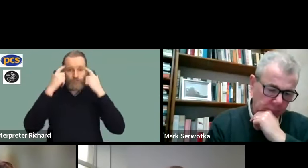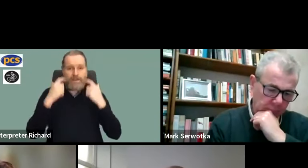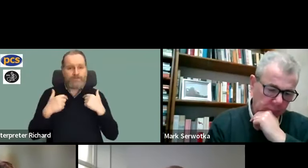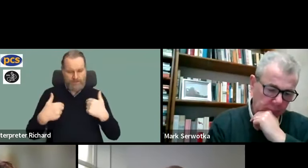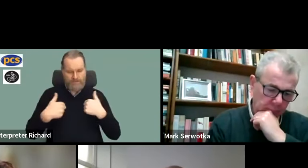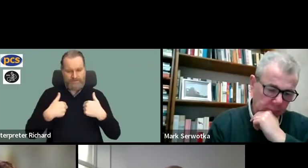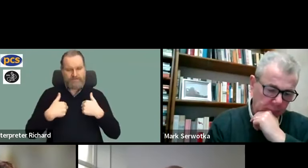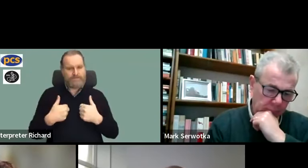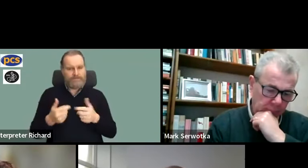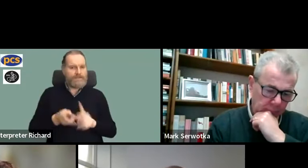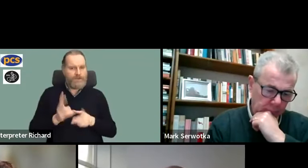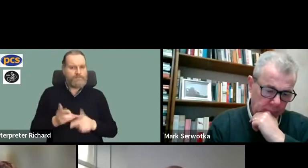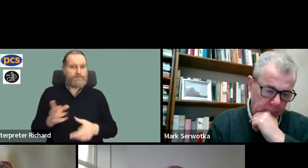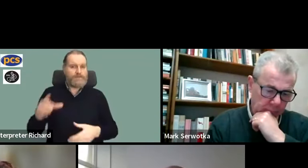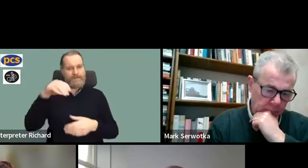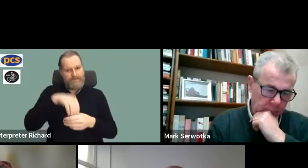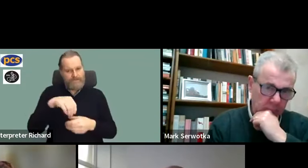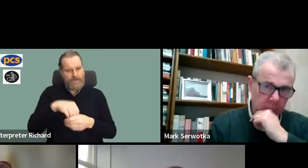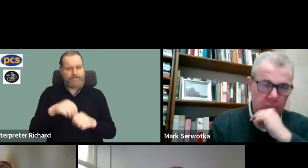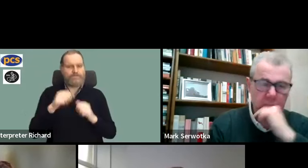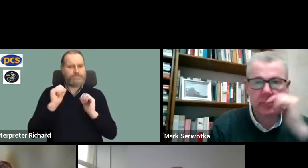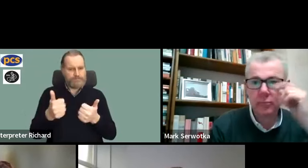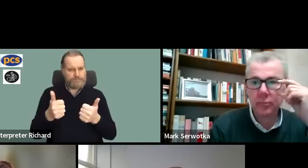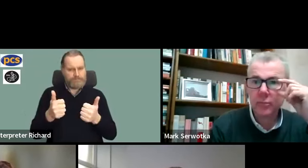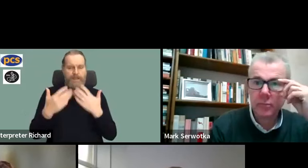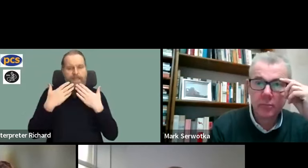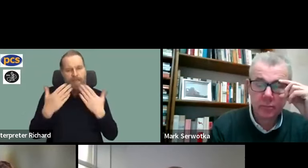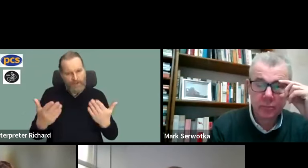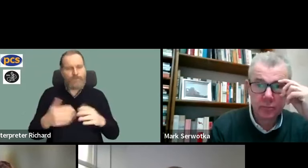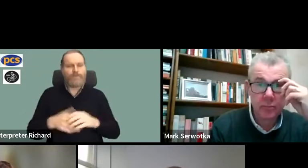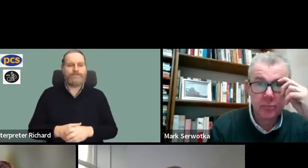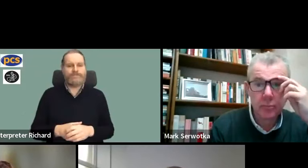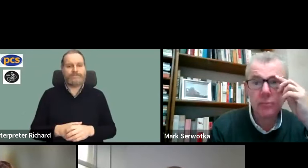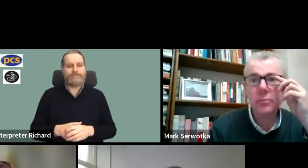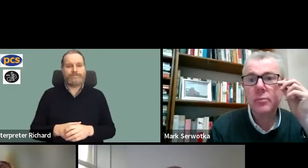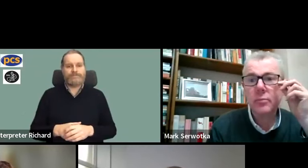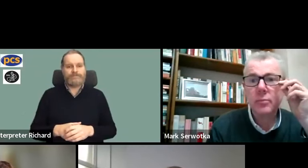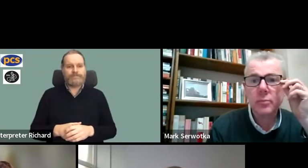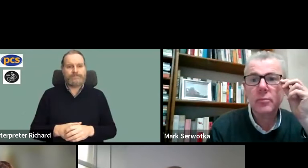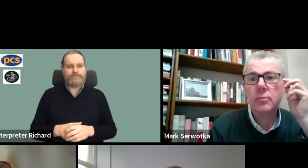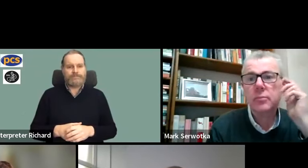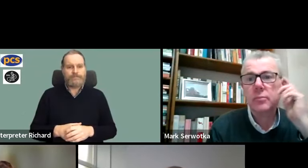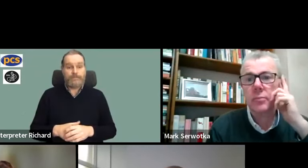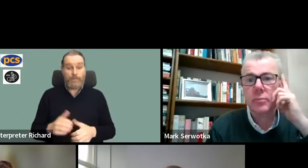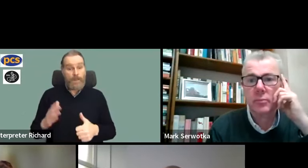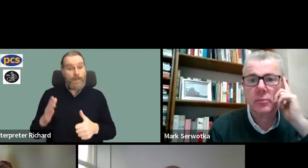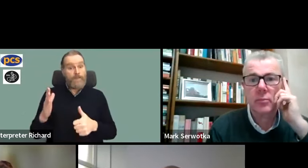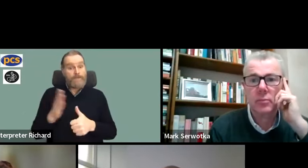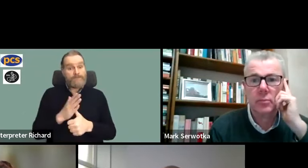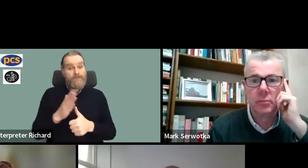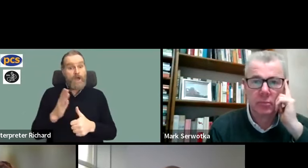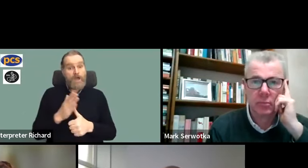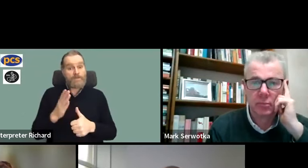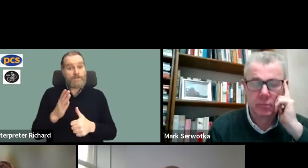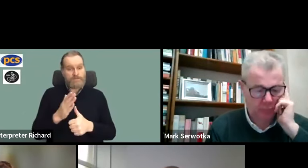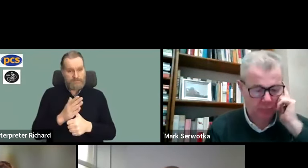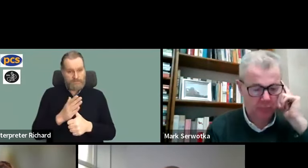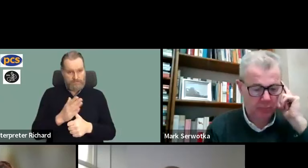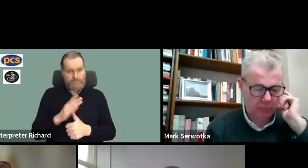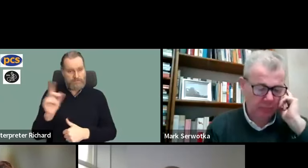And we're always really grateful that you can join us and provide such a provide such a valuable goal. So okay, and your So okay, and our first speaker